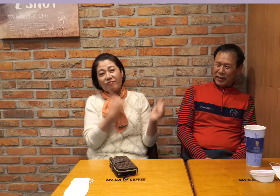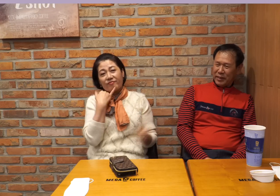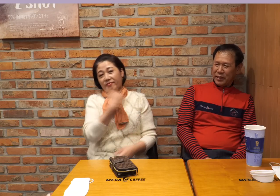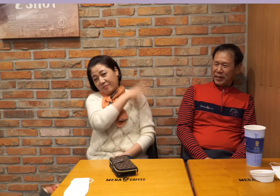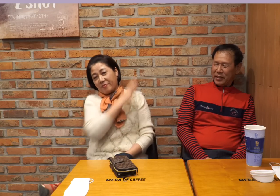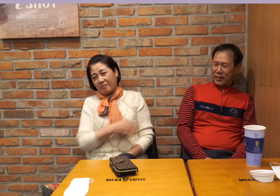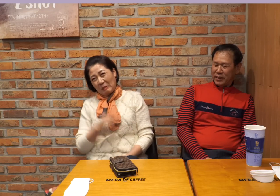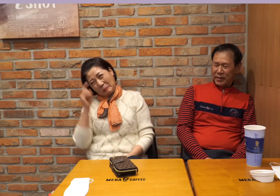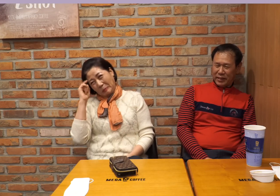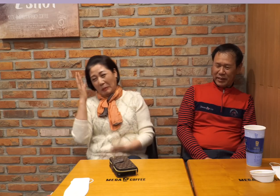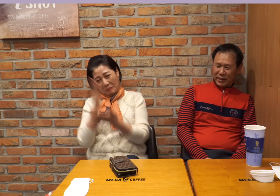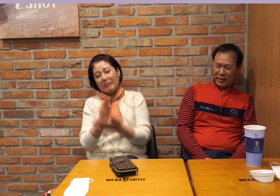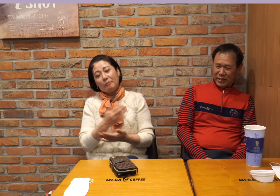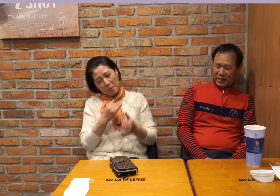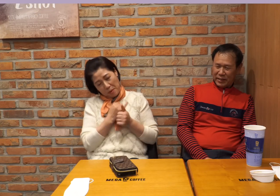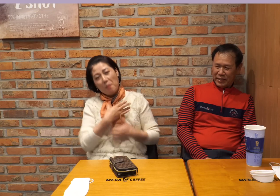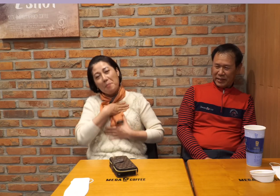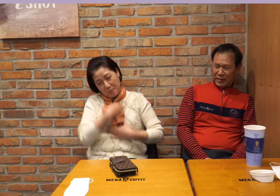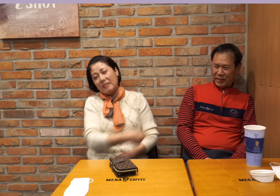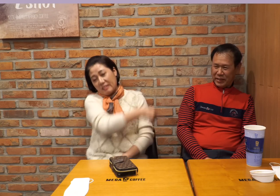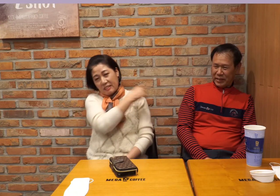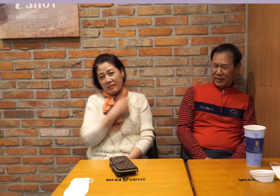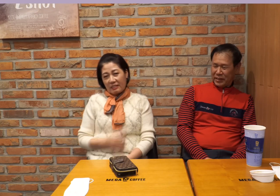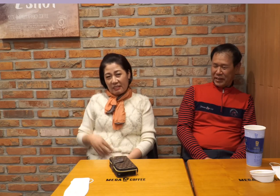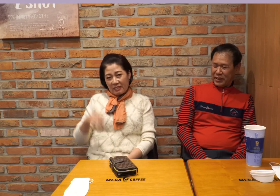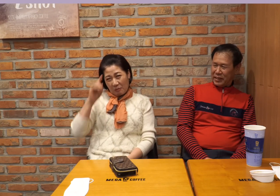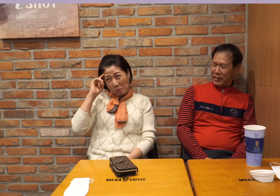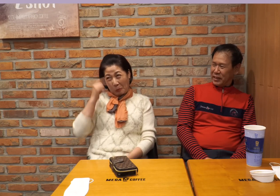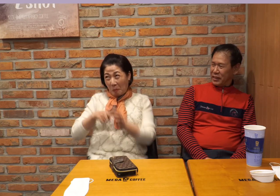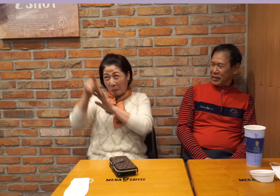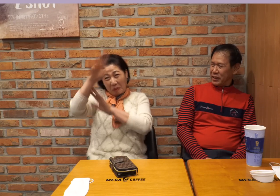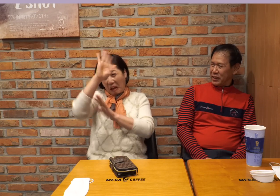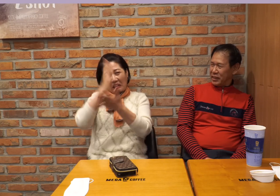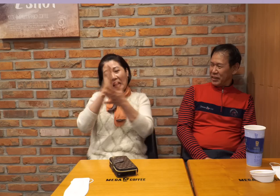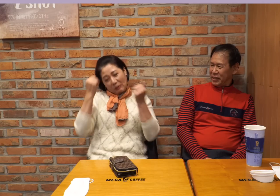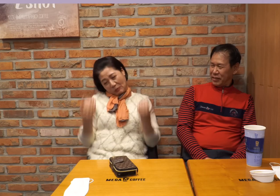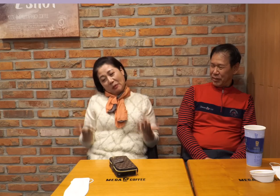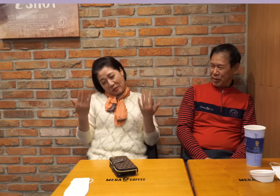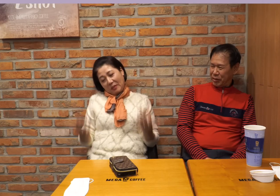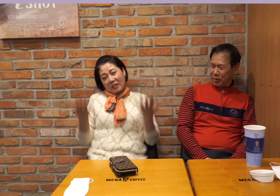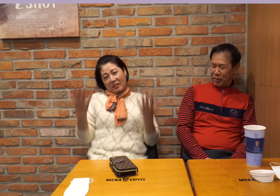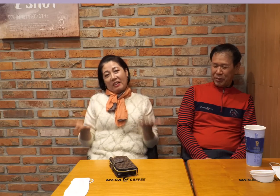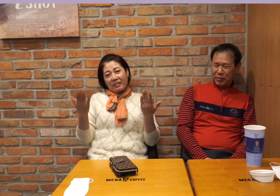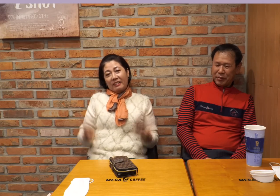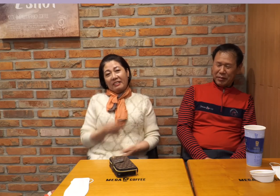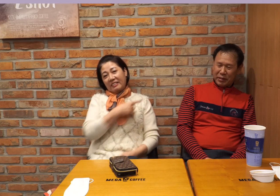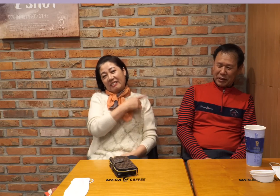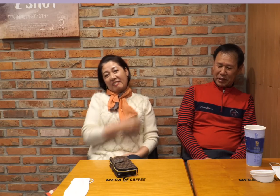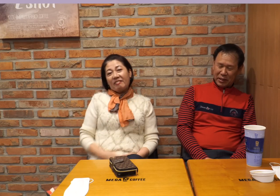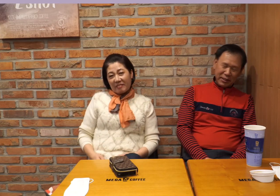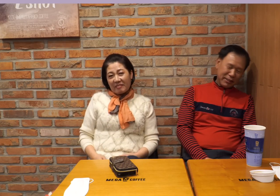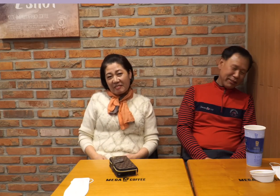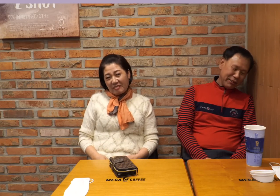I am also good to my husband. It's so good that I don't have to think about anything else Now, I try not to think about anything and only think of my family.